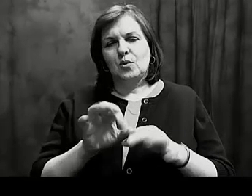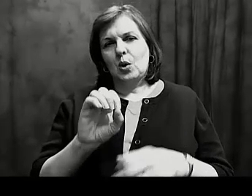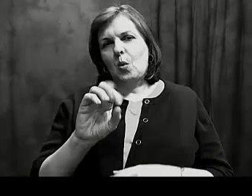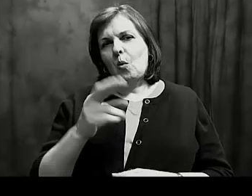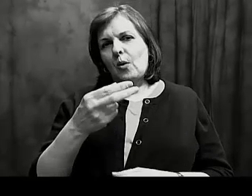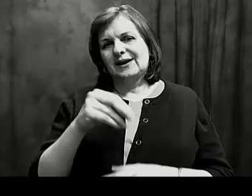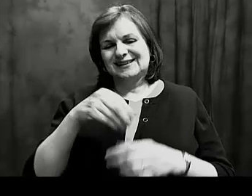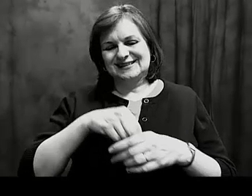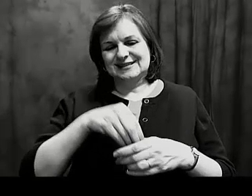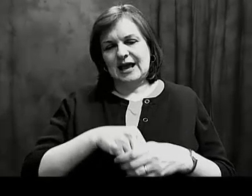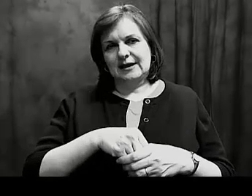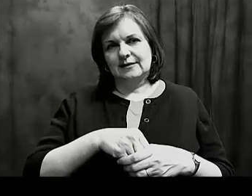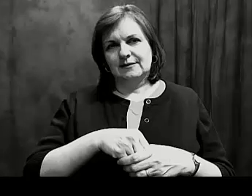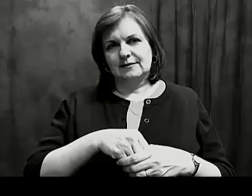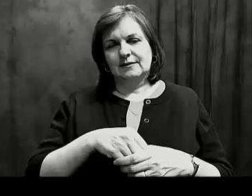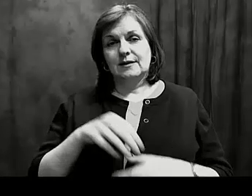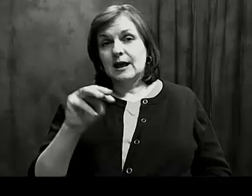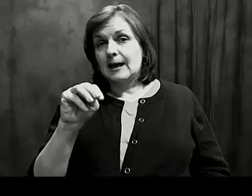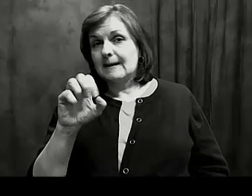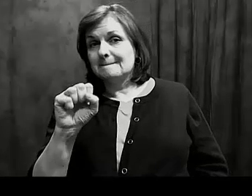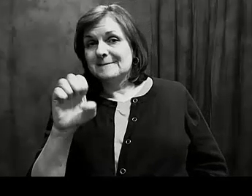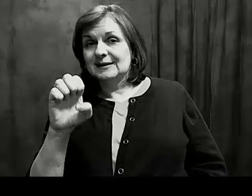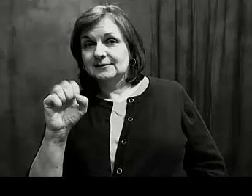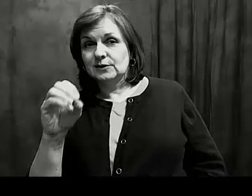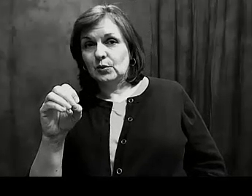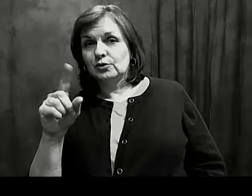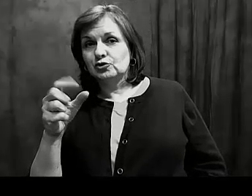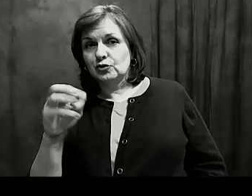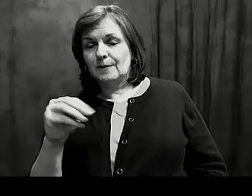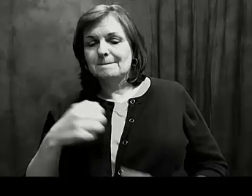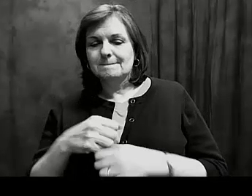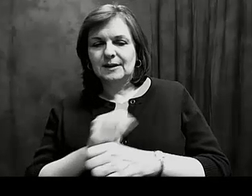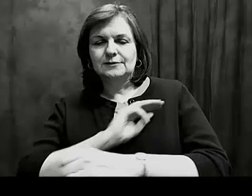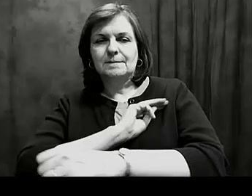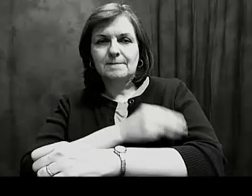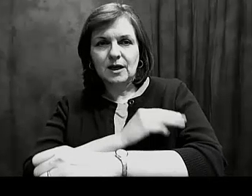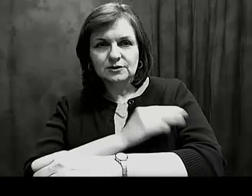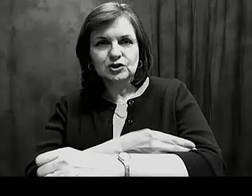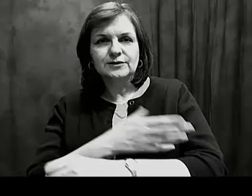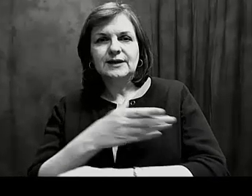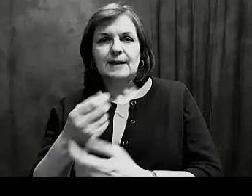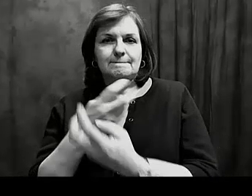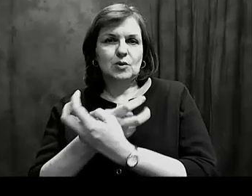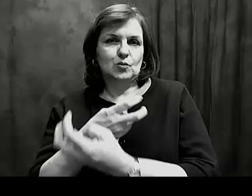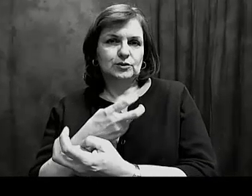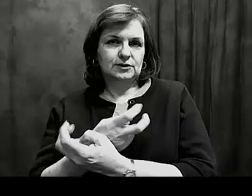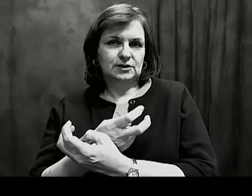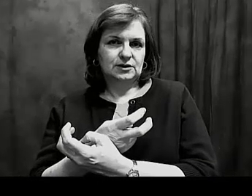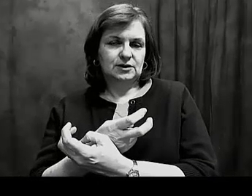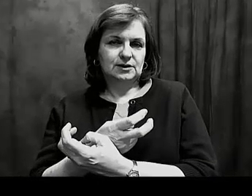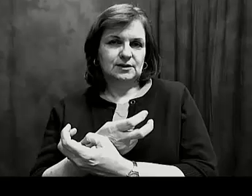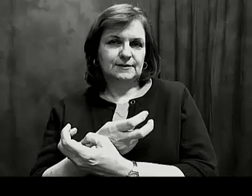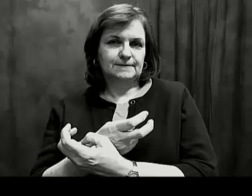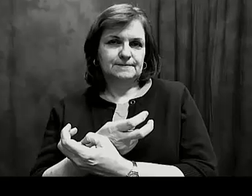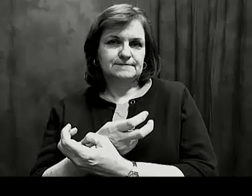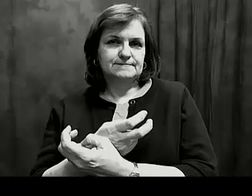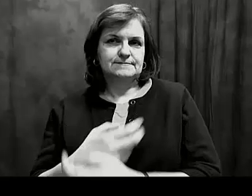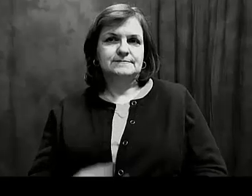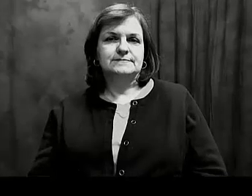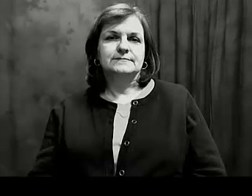on the inside. The mesoderm actually is going to give us muscle structure and bones